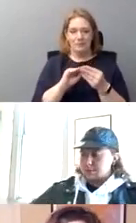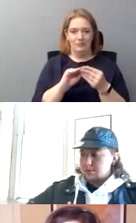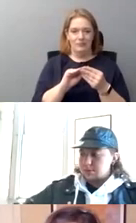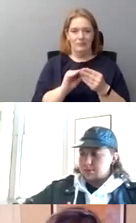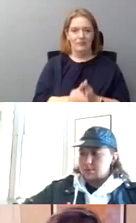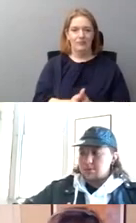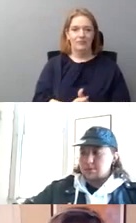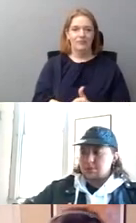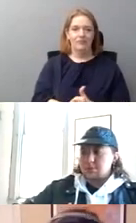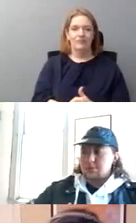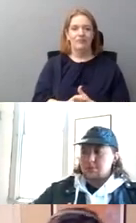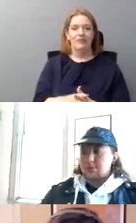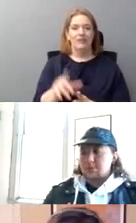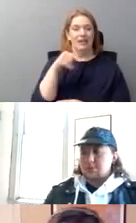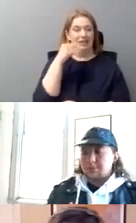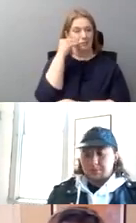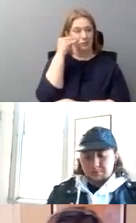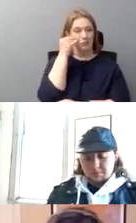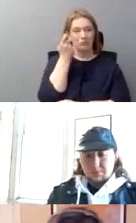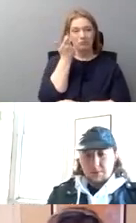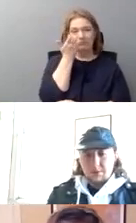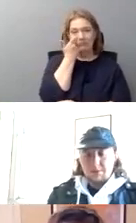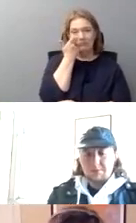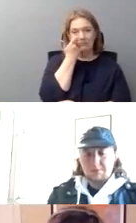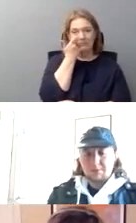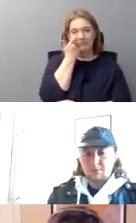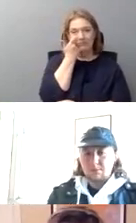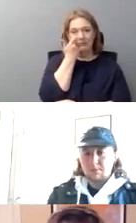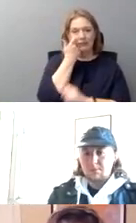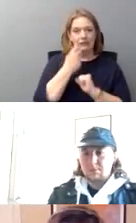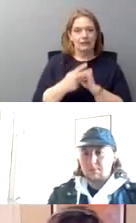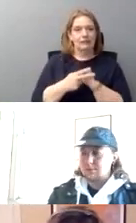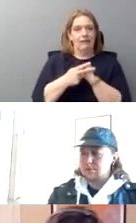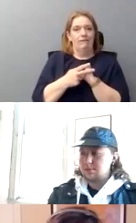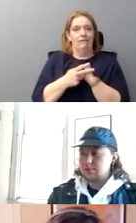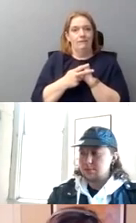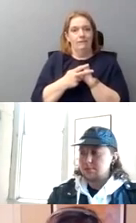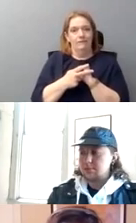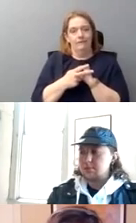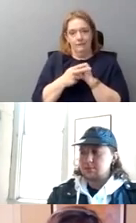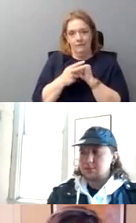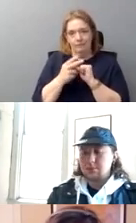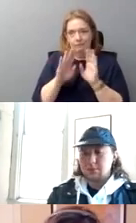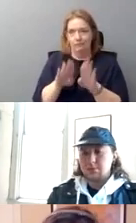home was only recently saved, preserved, and opened to the public, I believe for